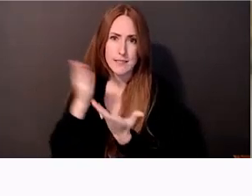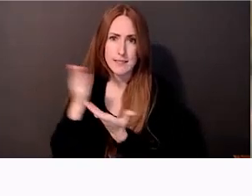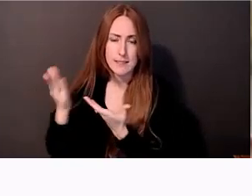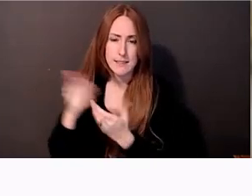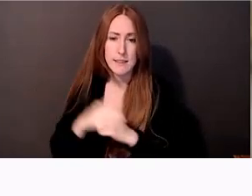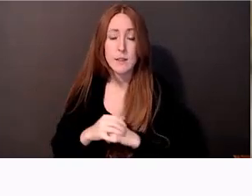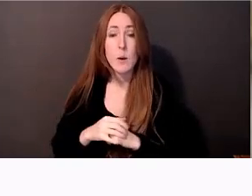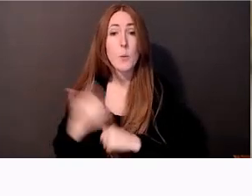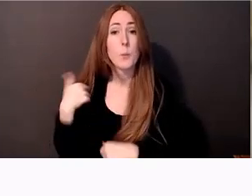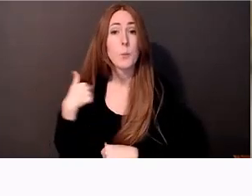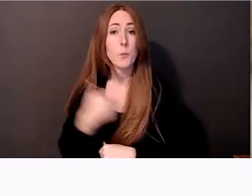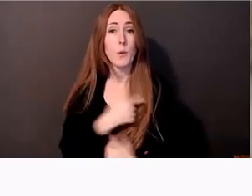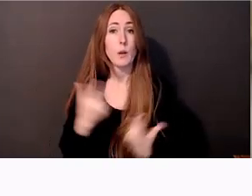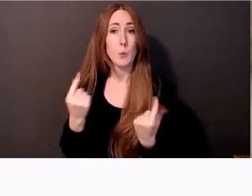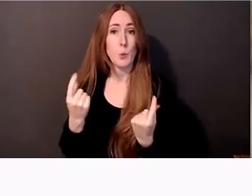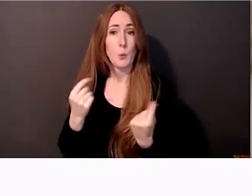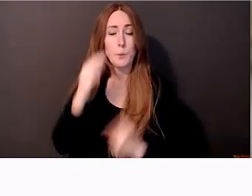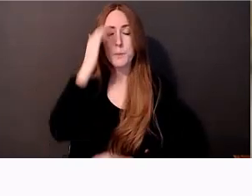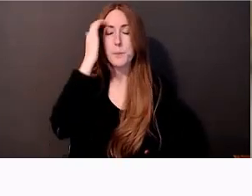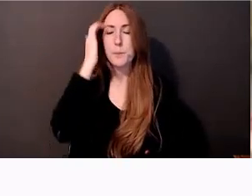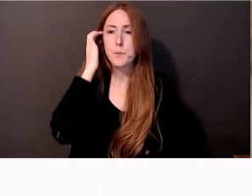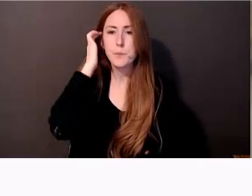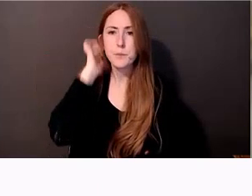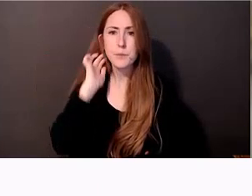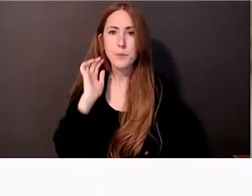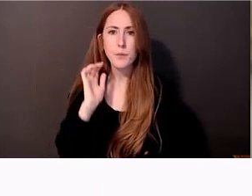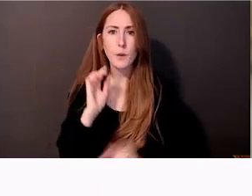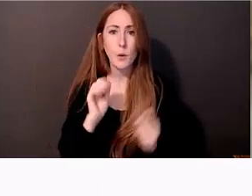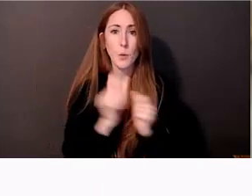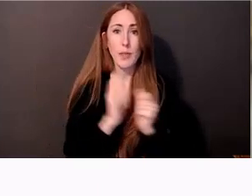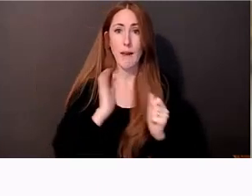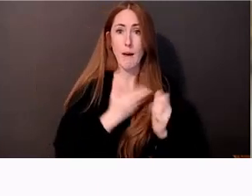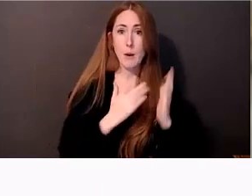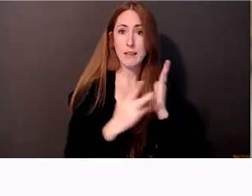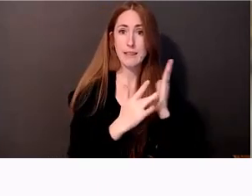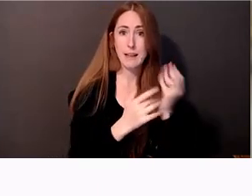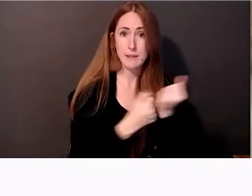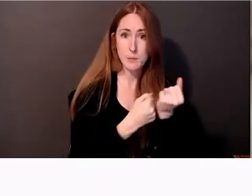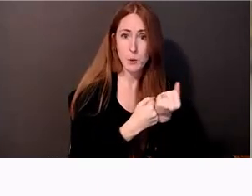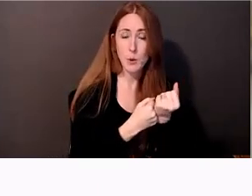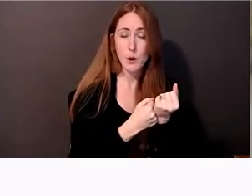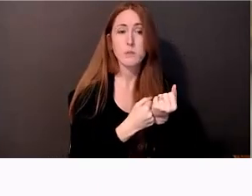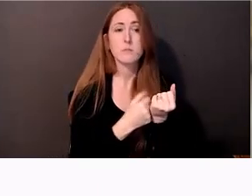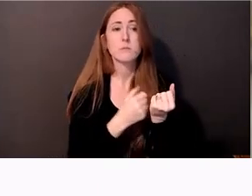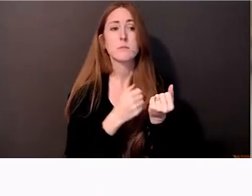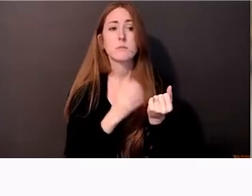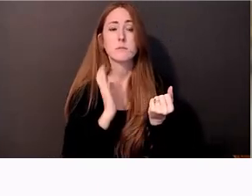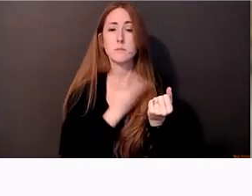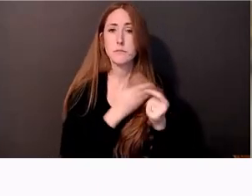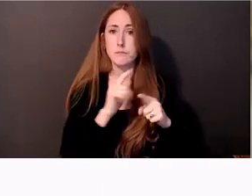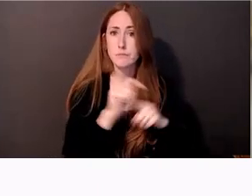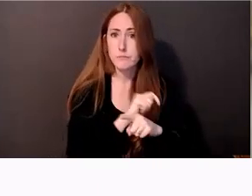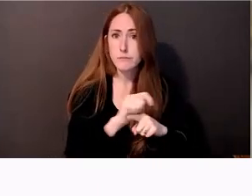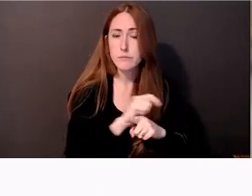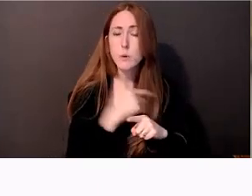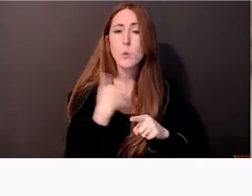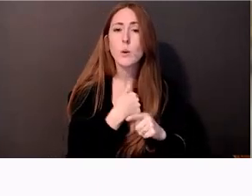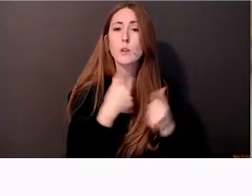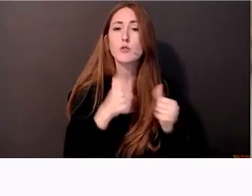is through our actual technical support and training, we try and provide those services and understanding